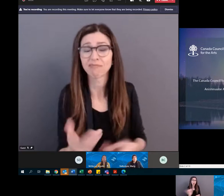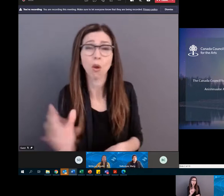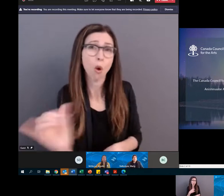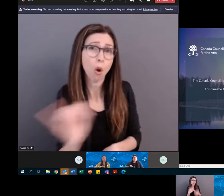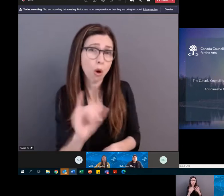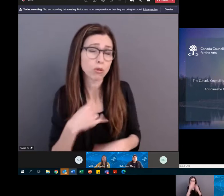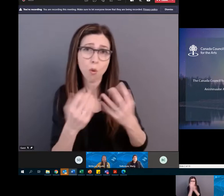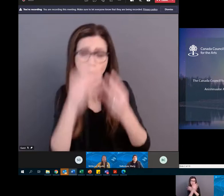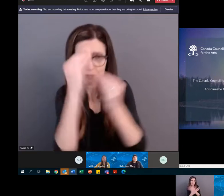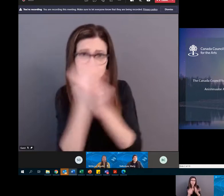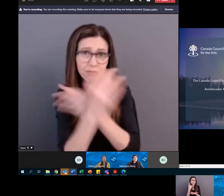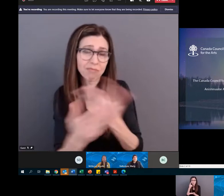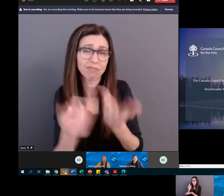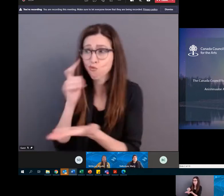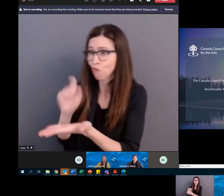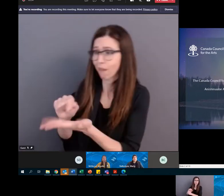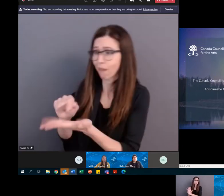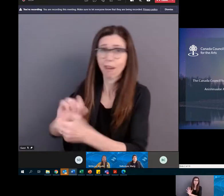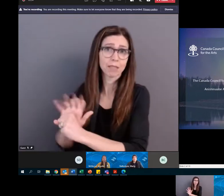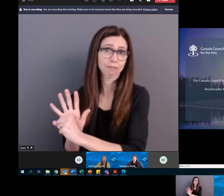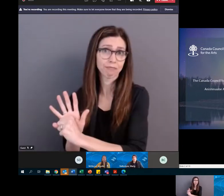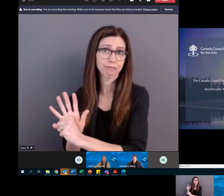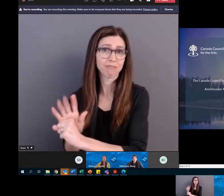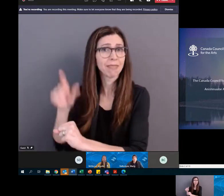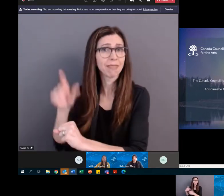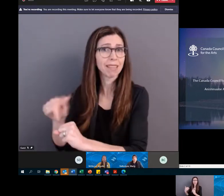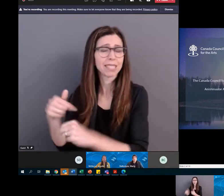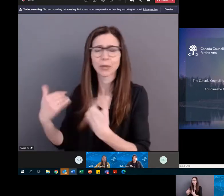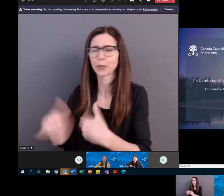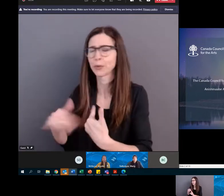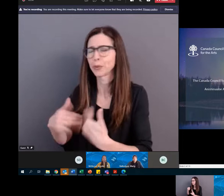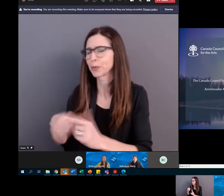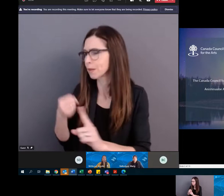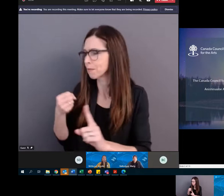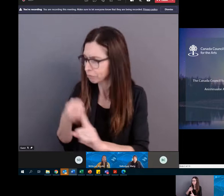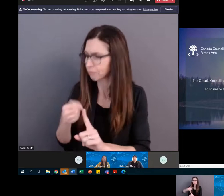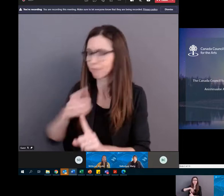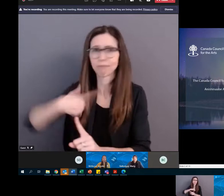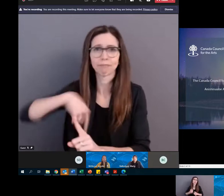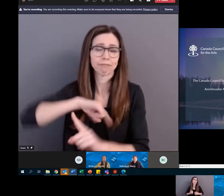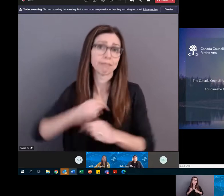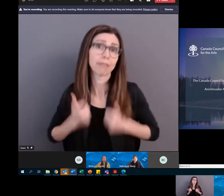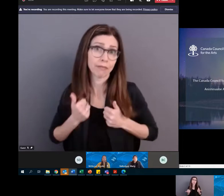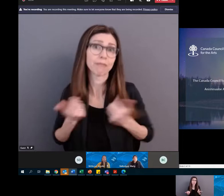The pandemic has fundamentally changed our lives in almost every way. We've all had to make